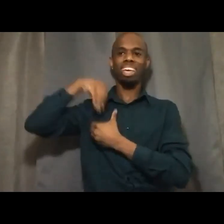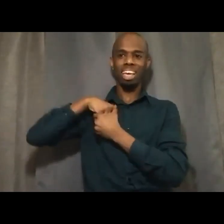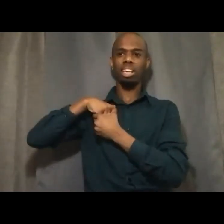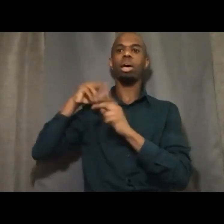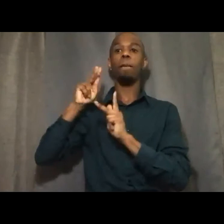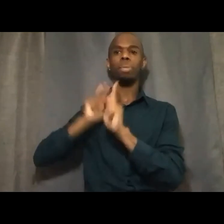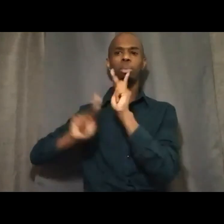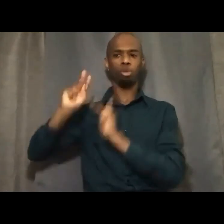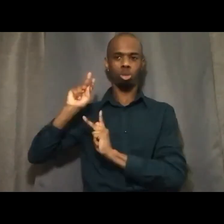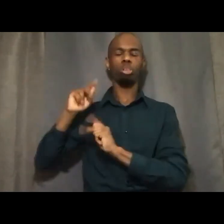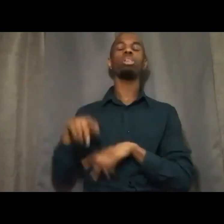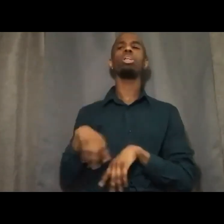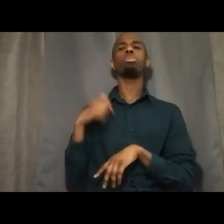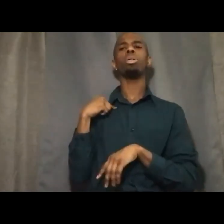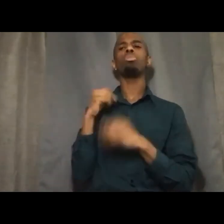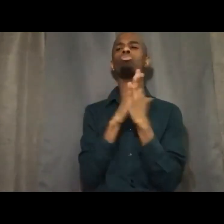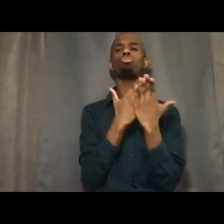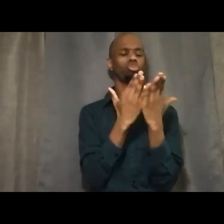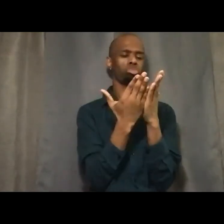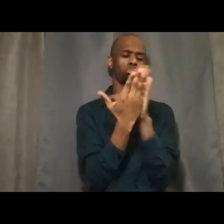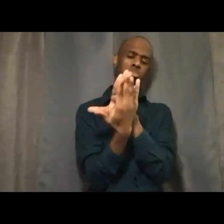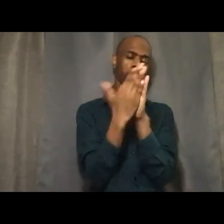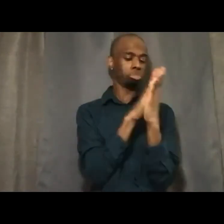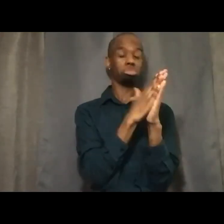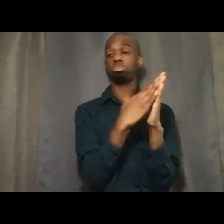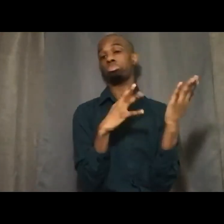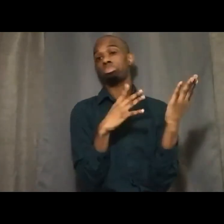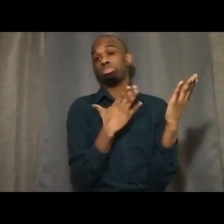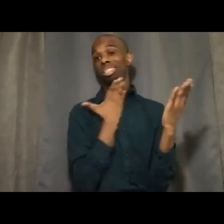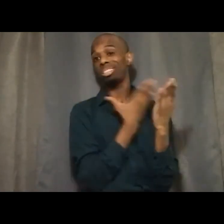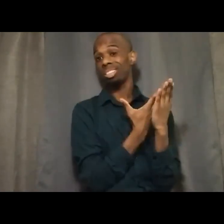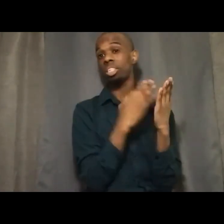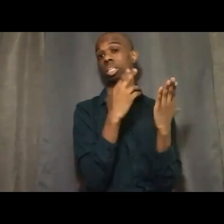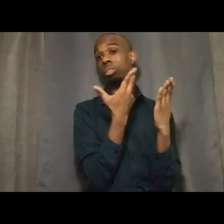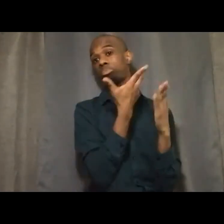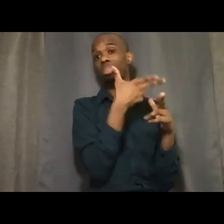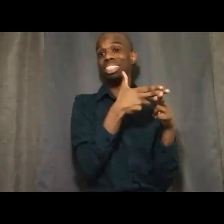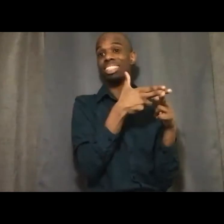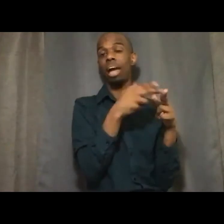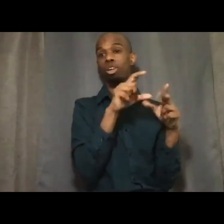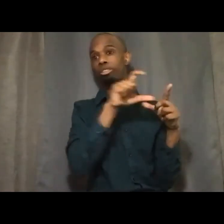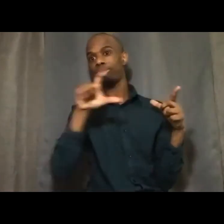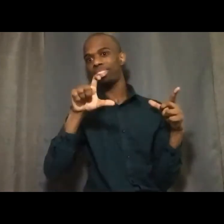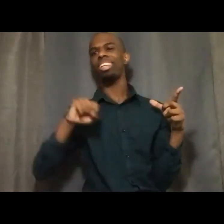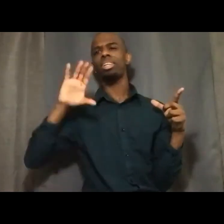And I was like, oh, that's a good title. Then my eyes skimmed down the front of the book. Guess who the author is? Do you already know Heather?